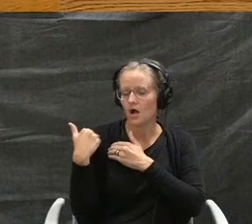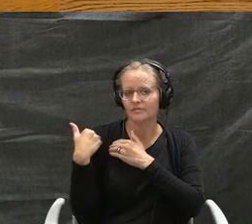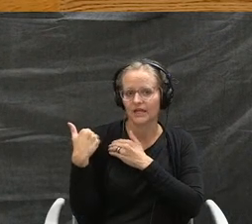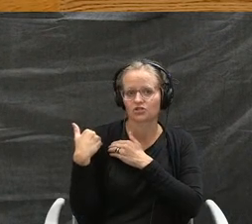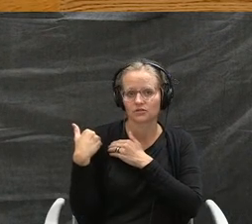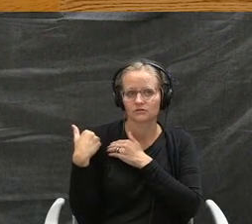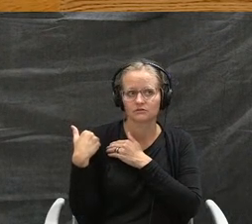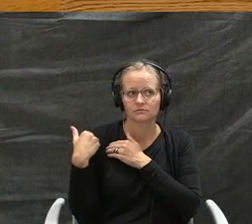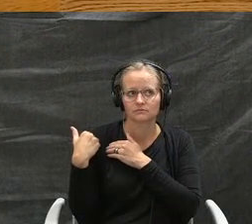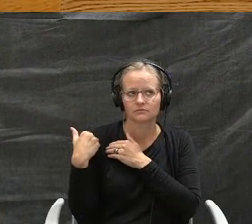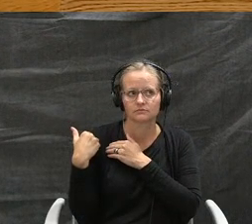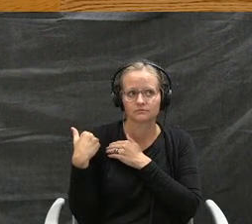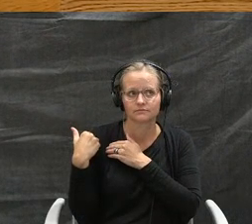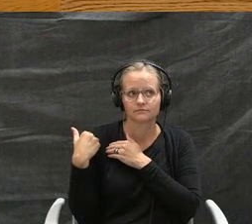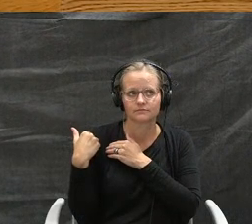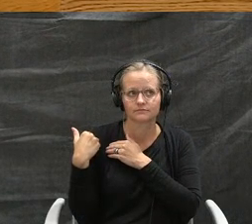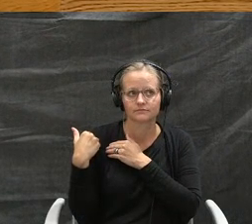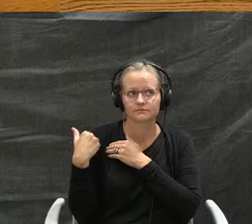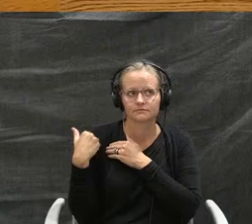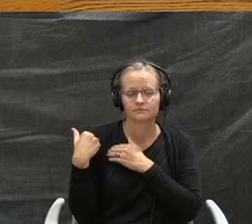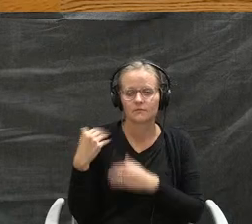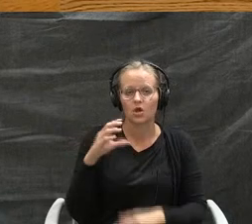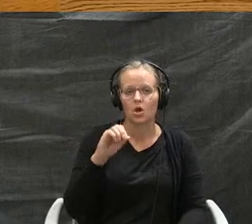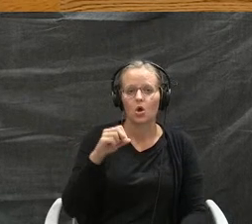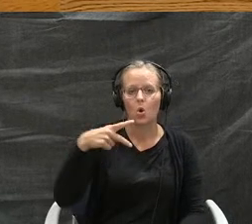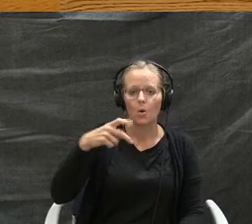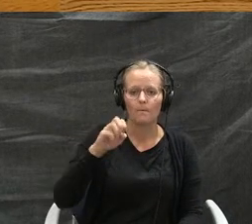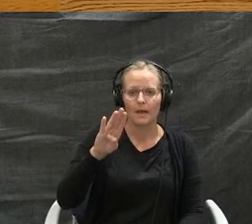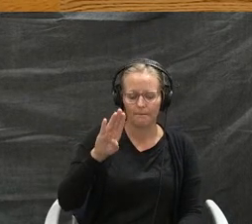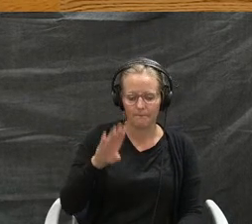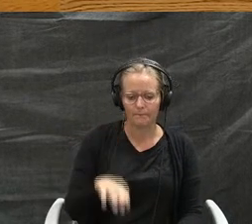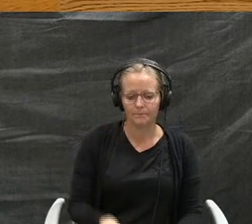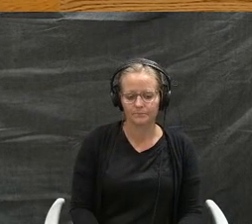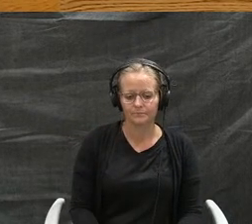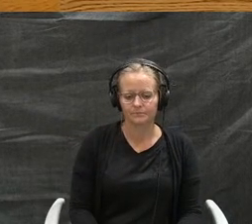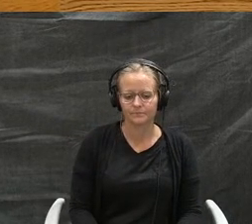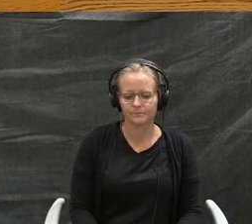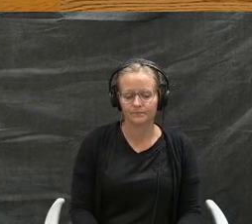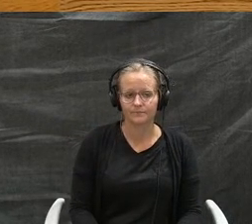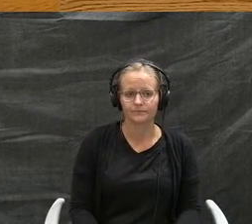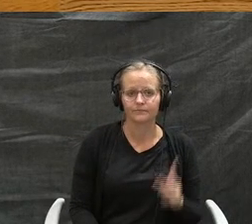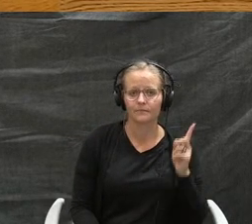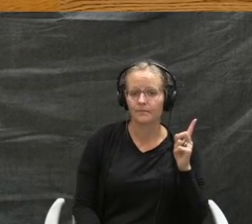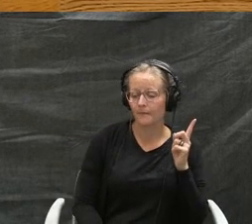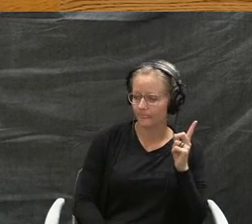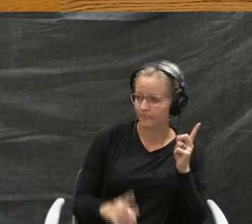So Mr. Hulk and I would tell you that some people dream of sheep